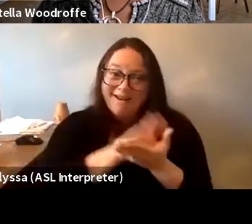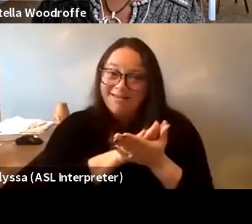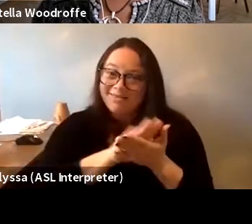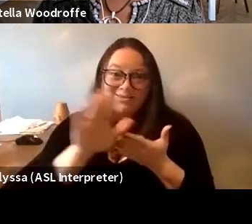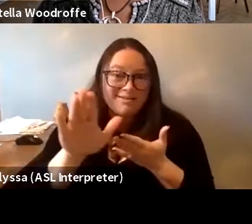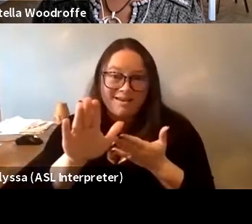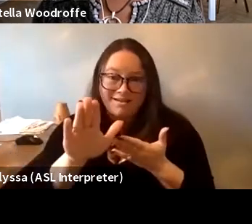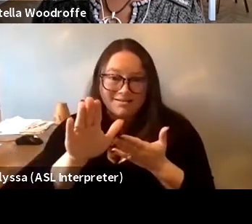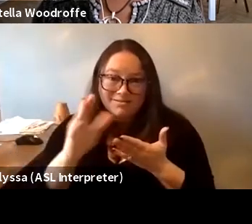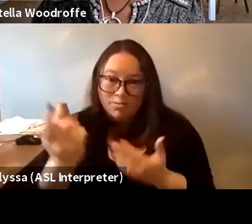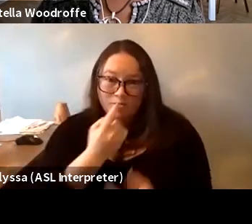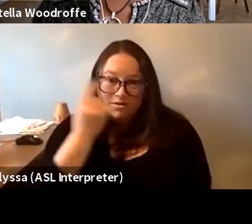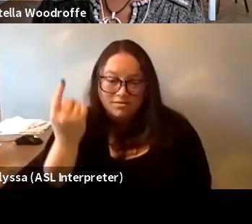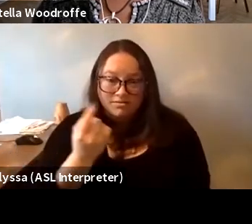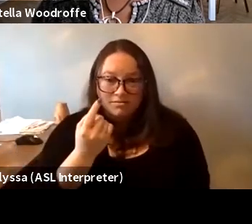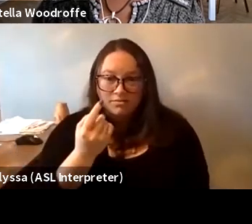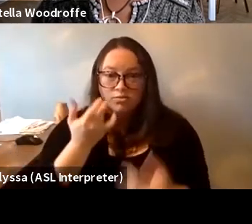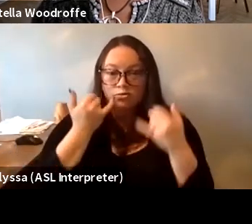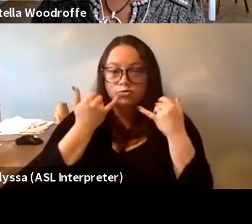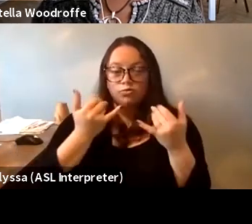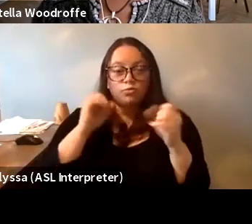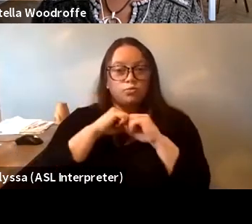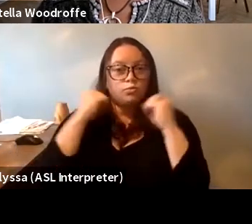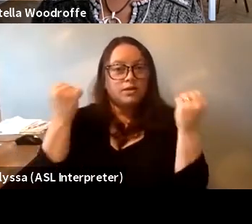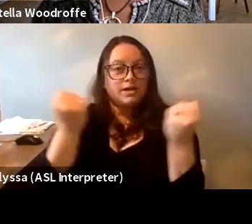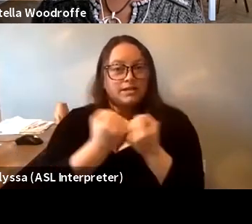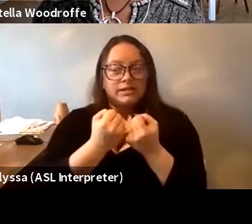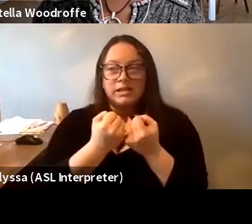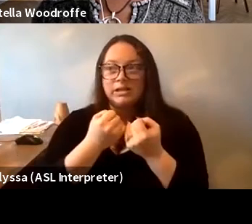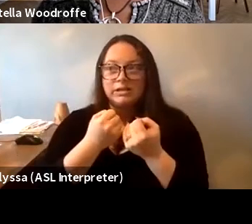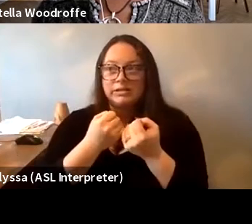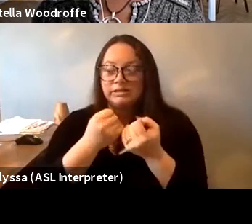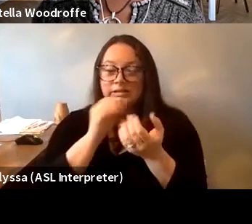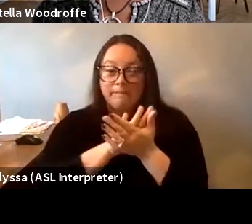because today's society is like, pure, pure devilness. What I